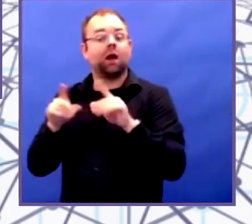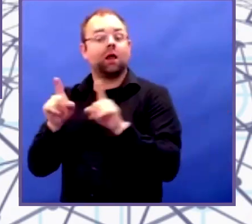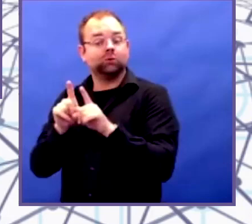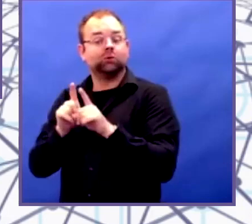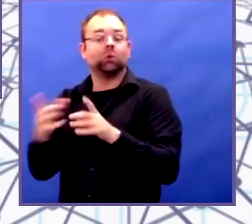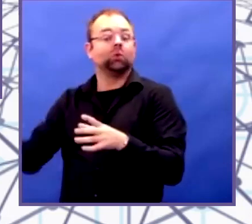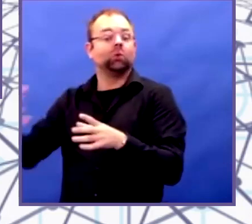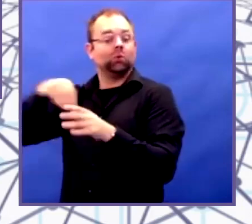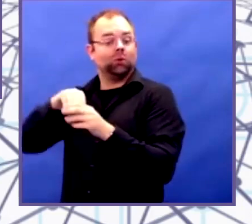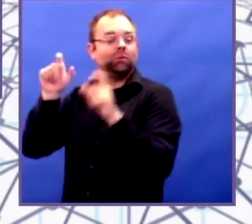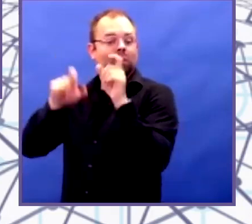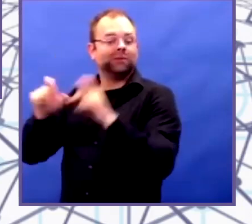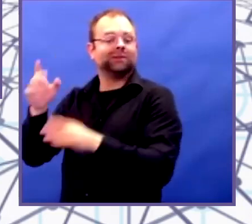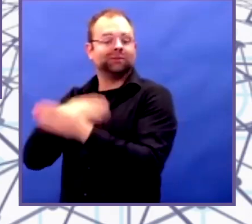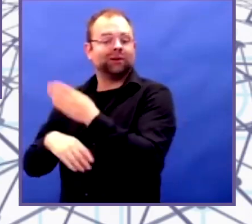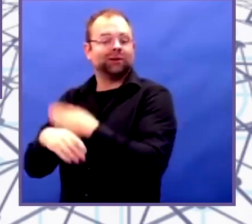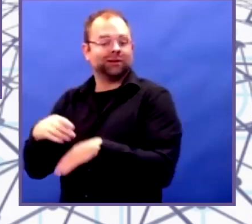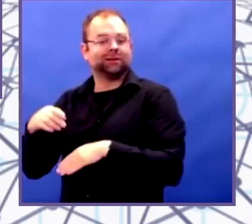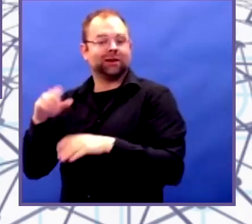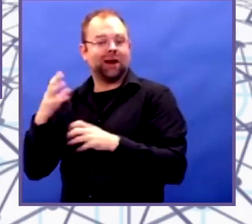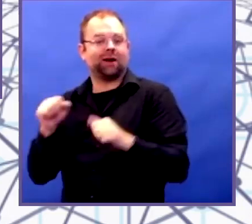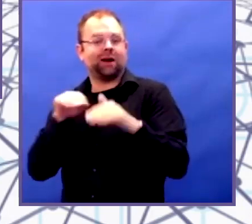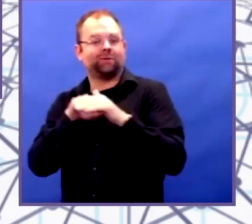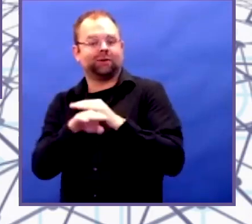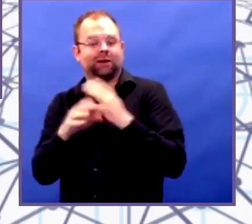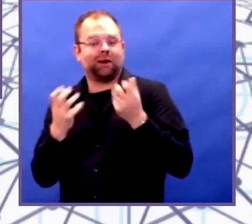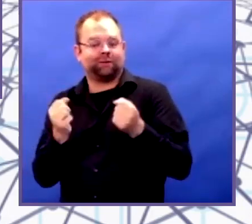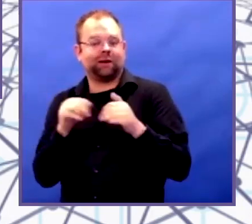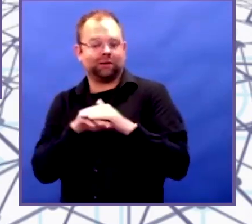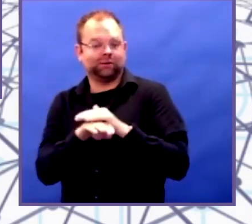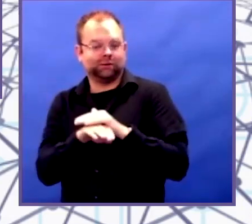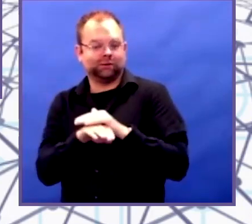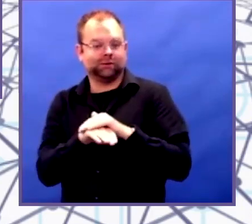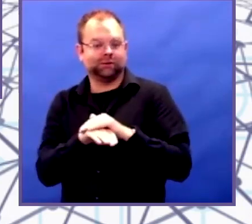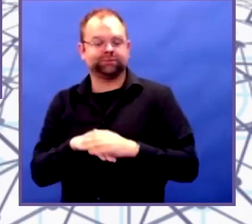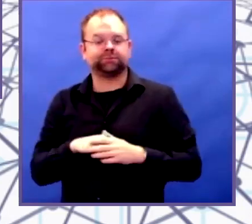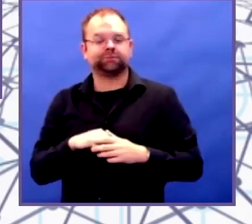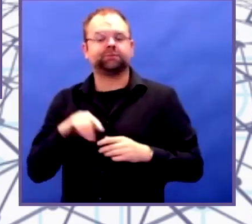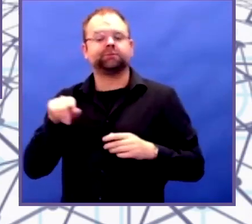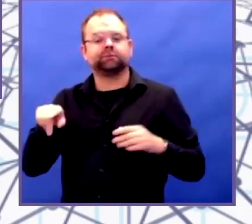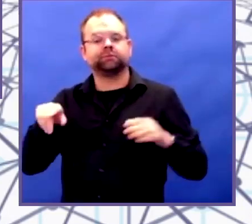one of the many strategies that we are implementing to become a more innovative city, as Marisawe